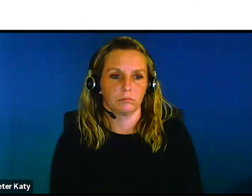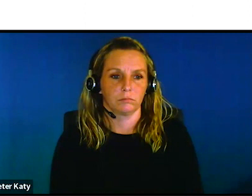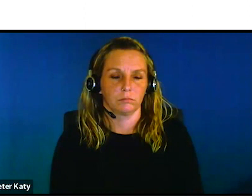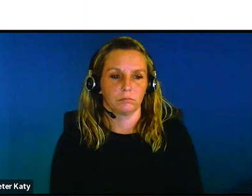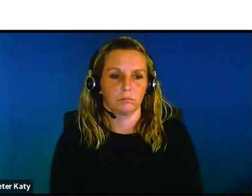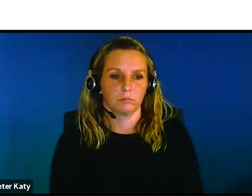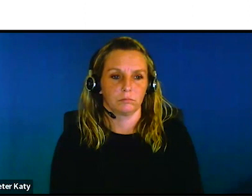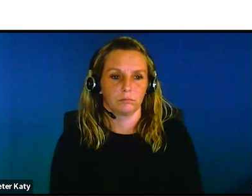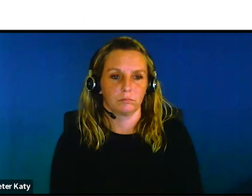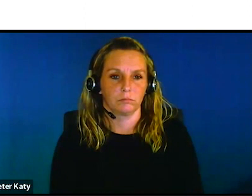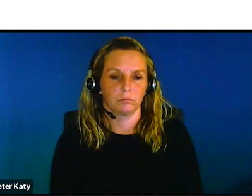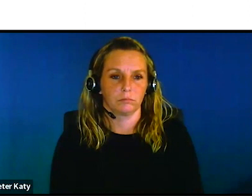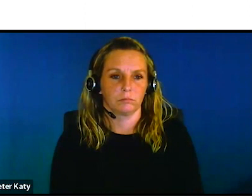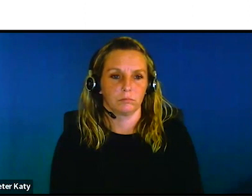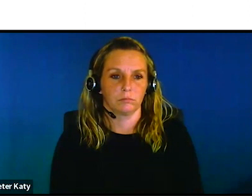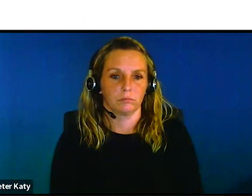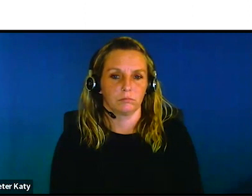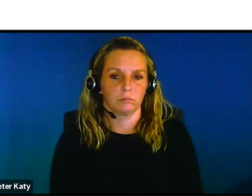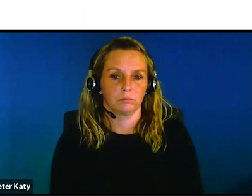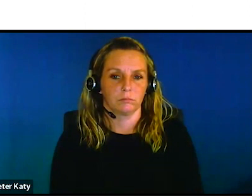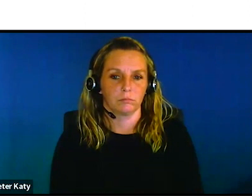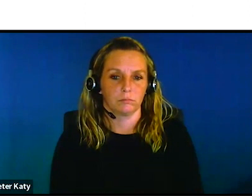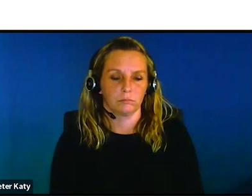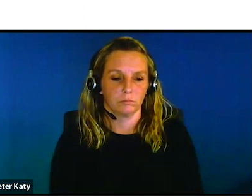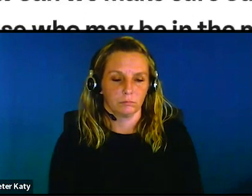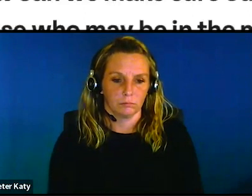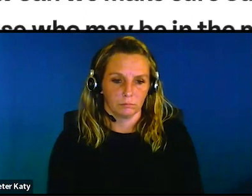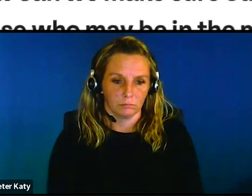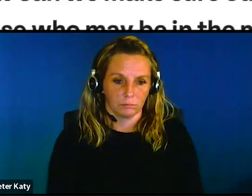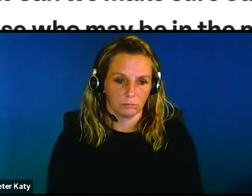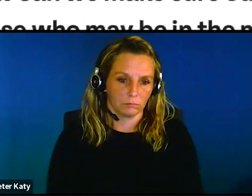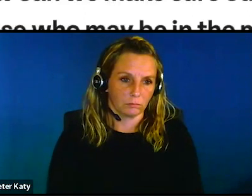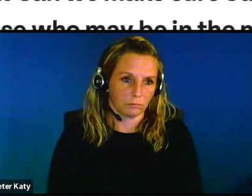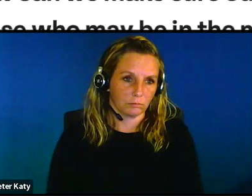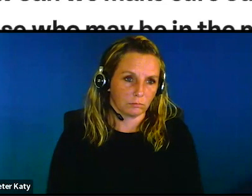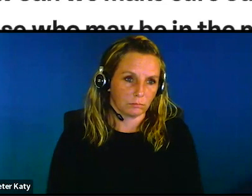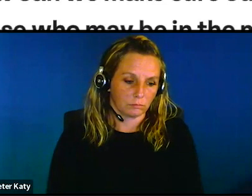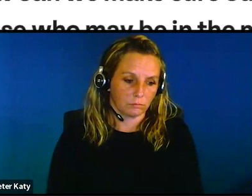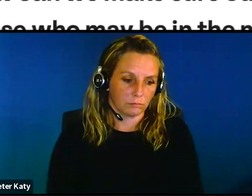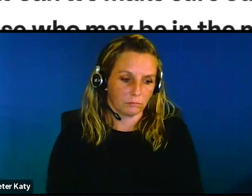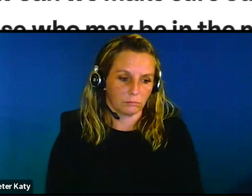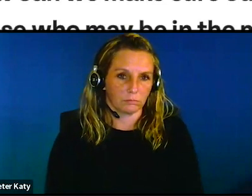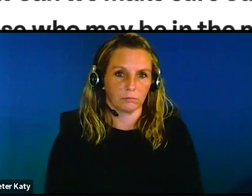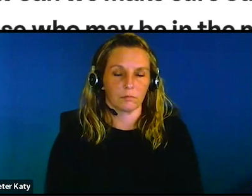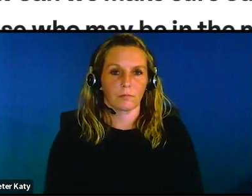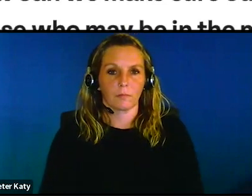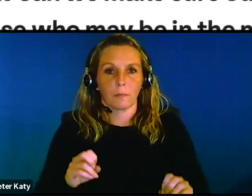in a few so you can reading if you haven't already. Okay. 4 minutes goes quickly.